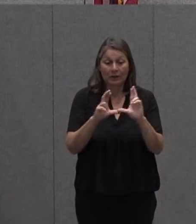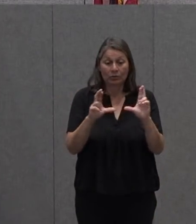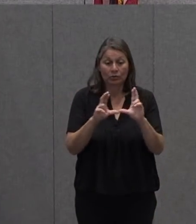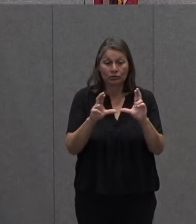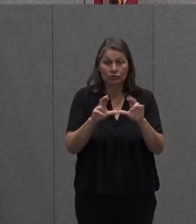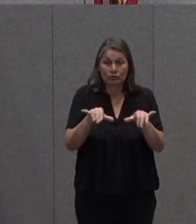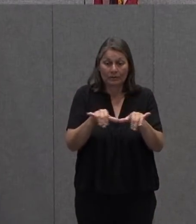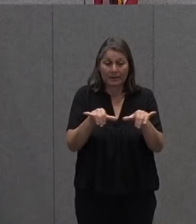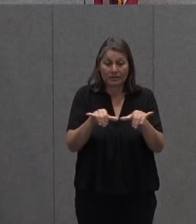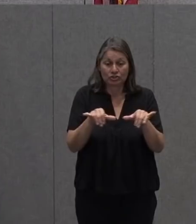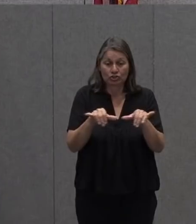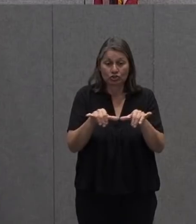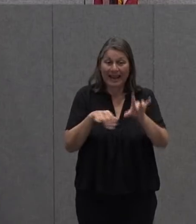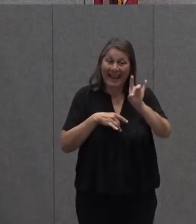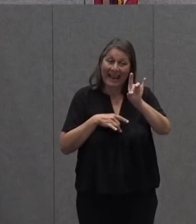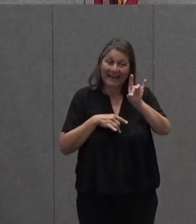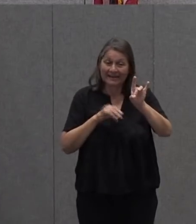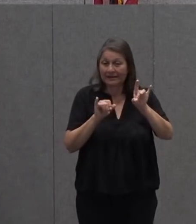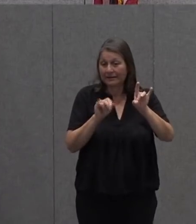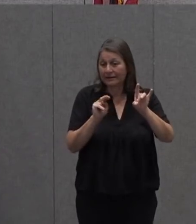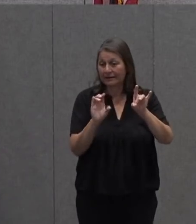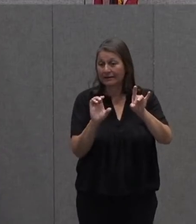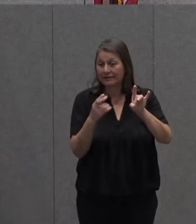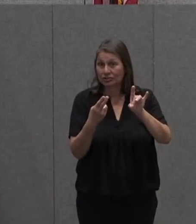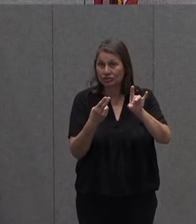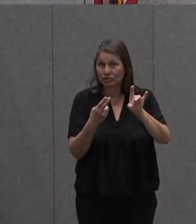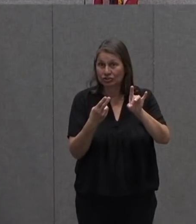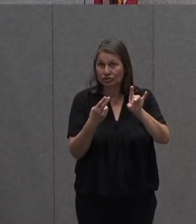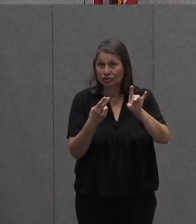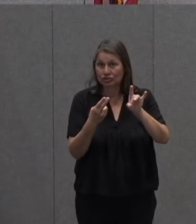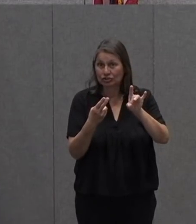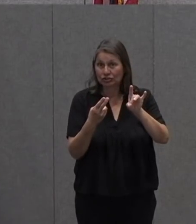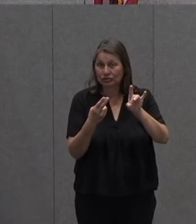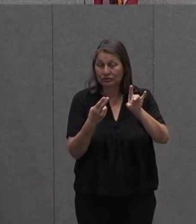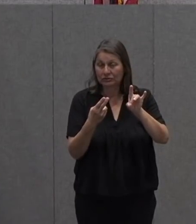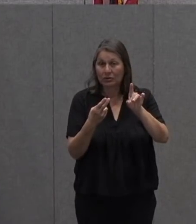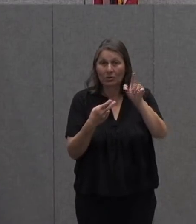One, two, three, four, five, six, seven, eight.